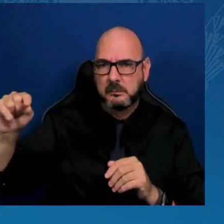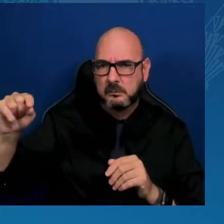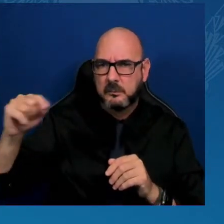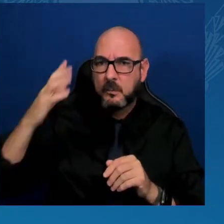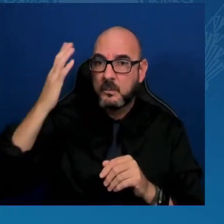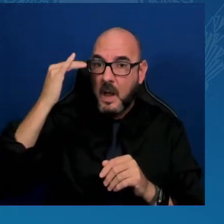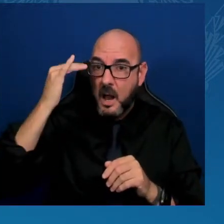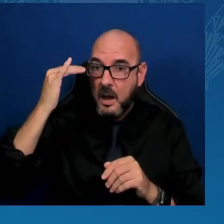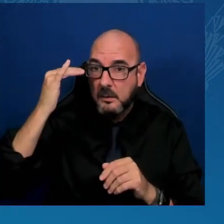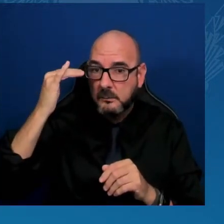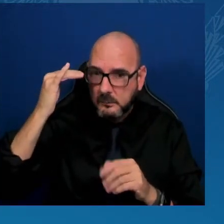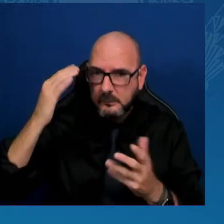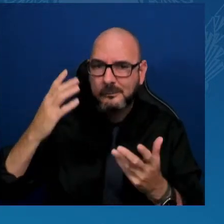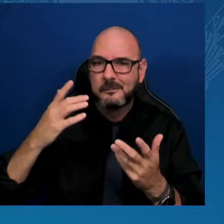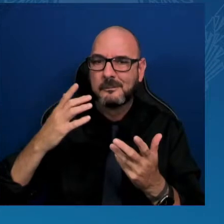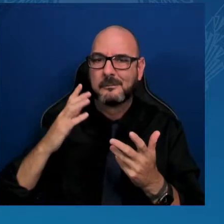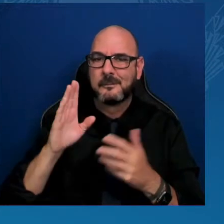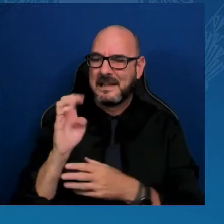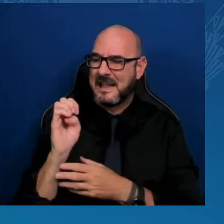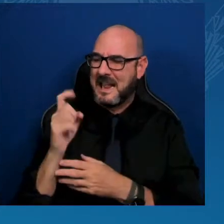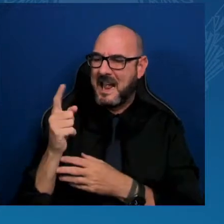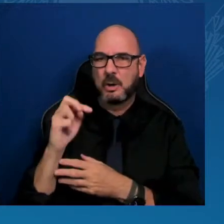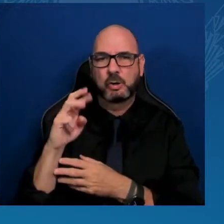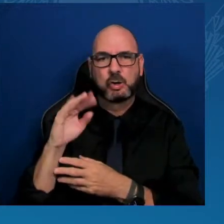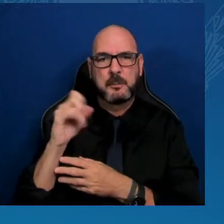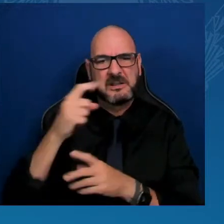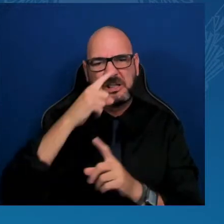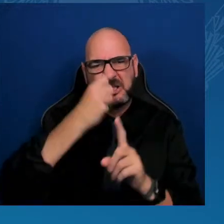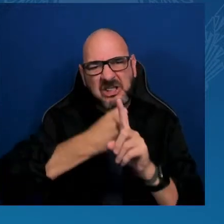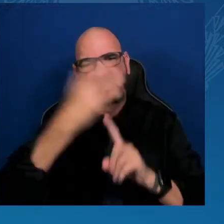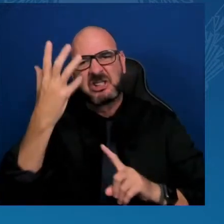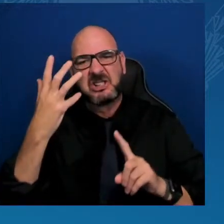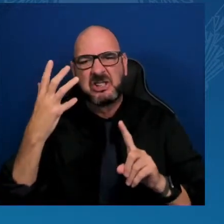They pass laws to ban drop boxes, to limit early voting,